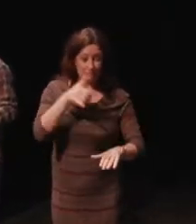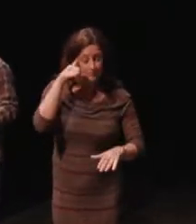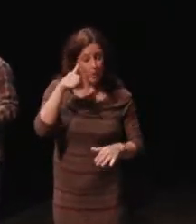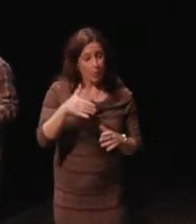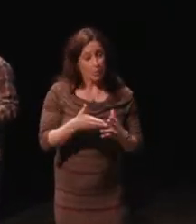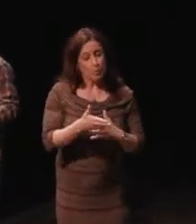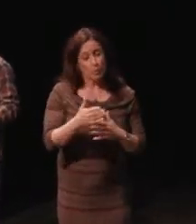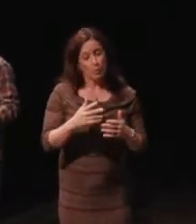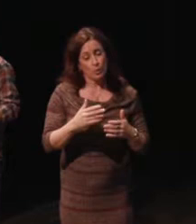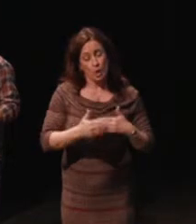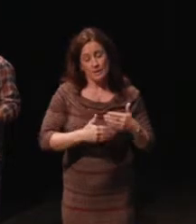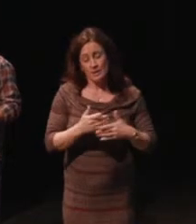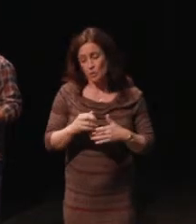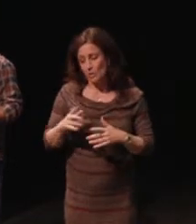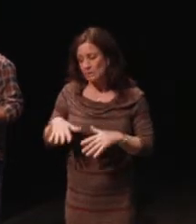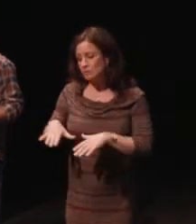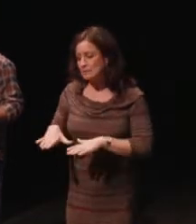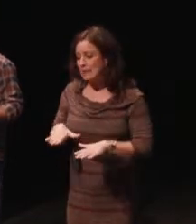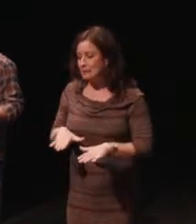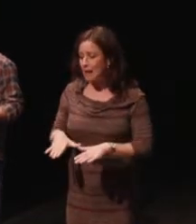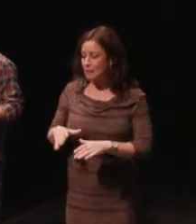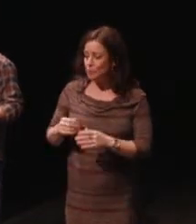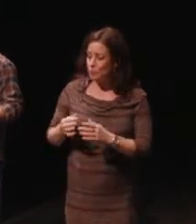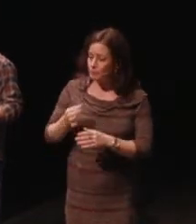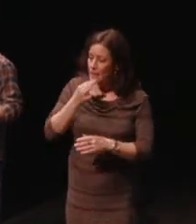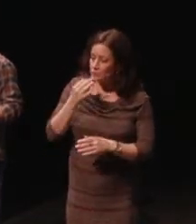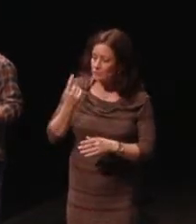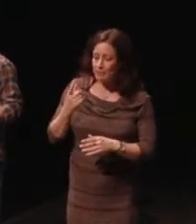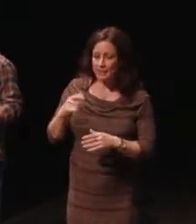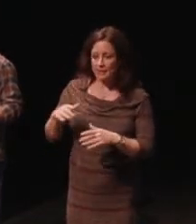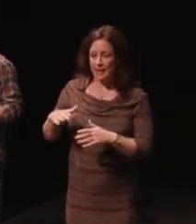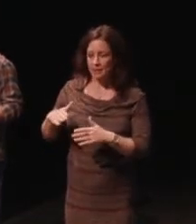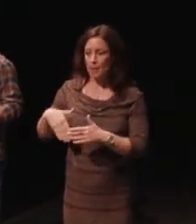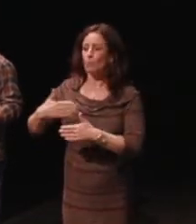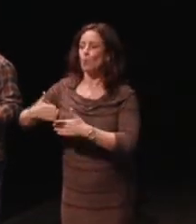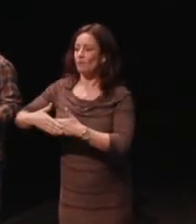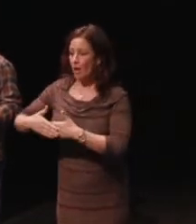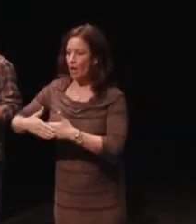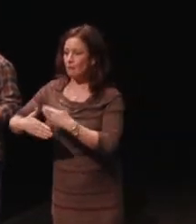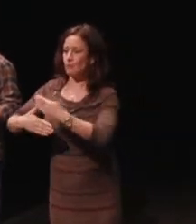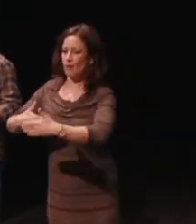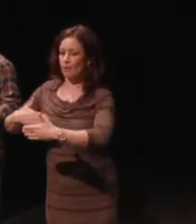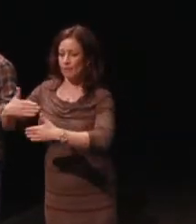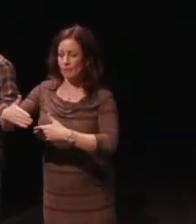your time and master something and then move on to the next thing.